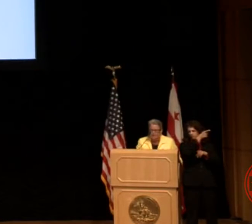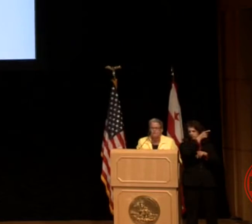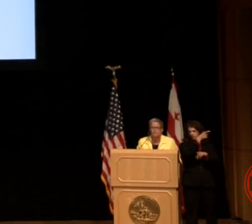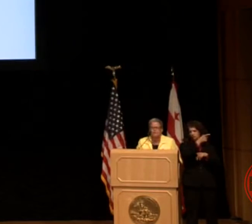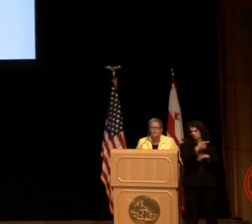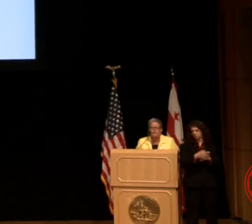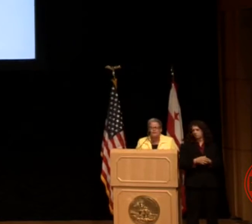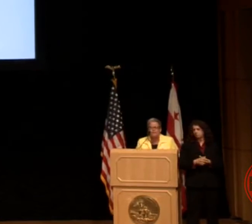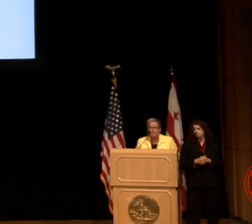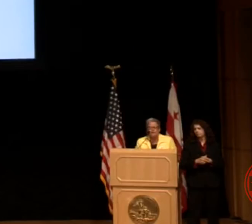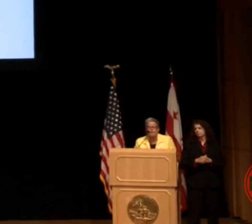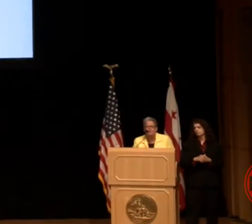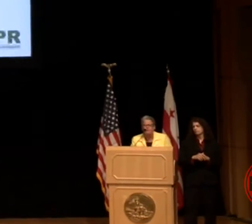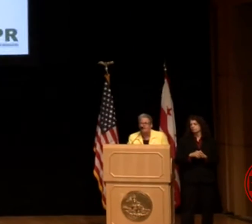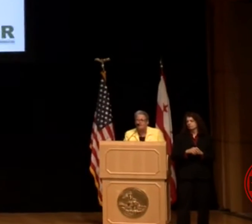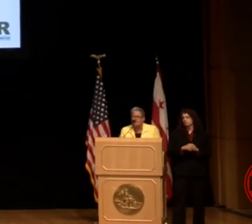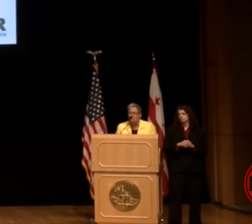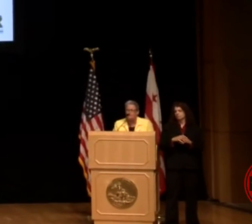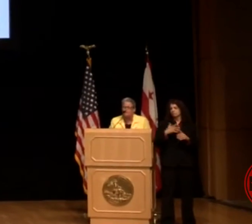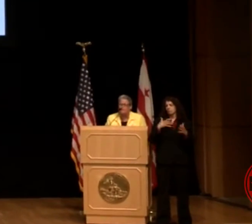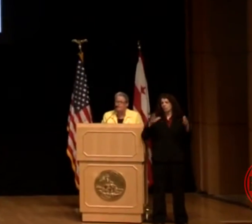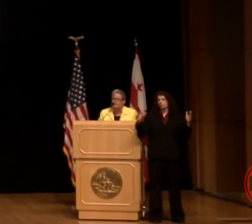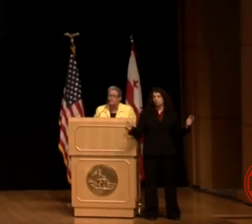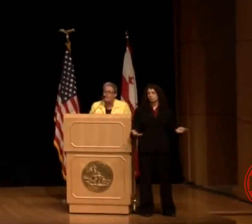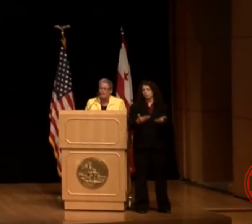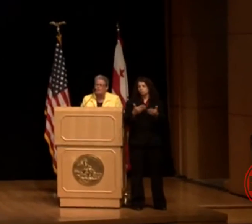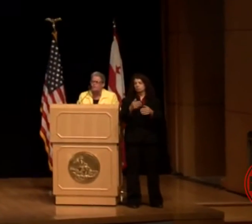INTRODUCE KEITH ANDERSON, DIRECTOR OF THE D.C. PARKS AND